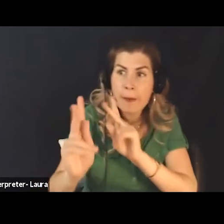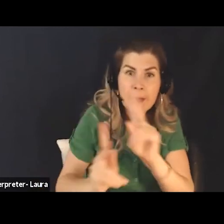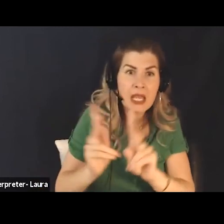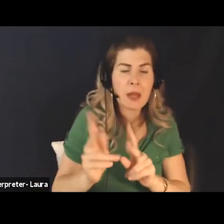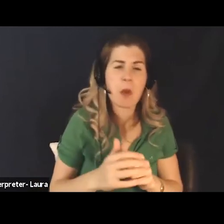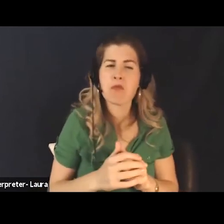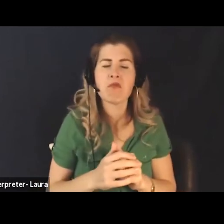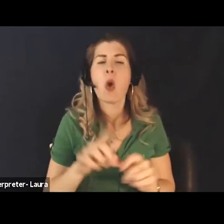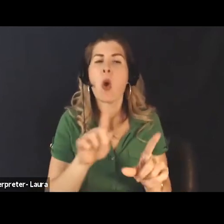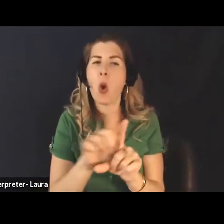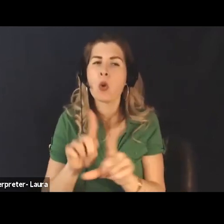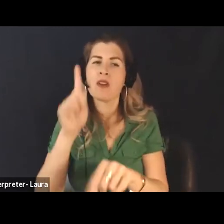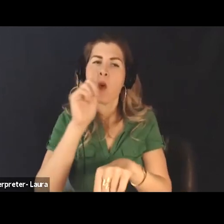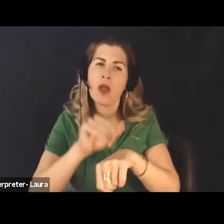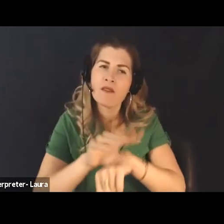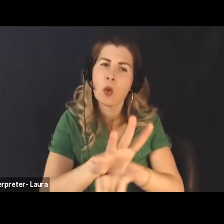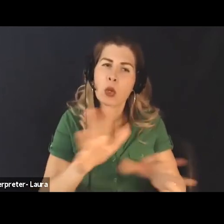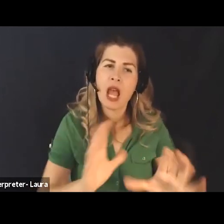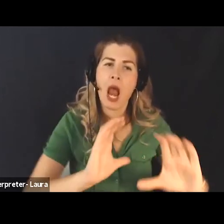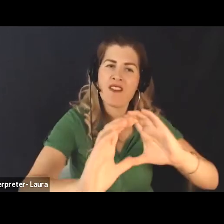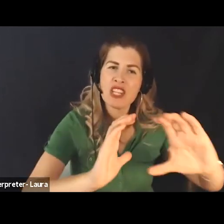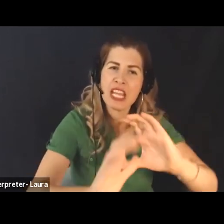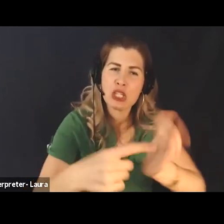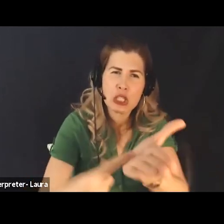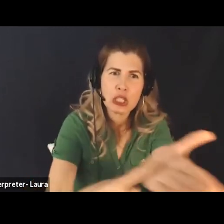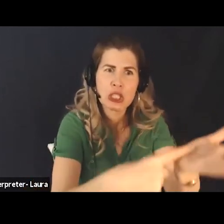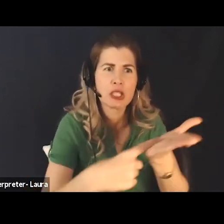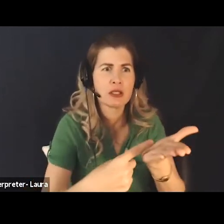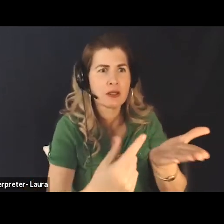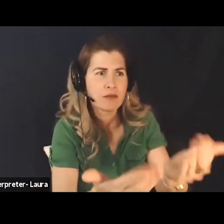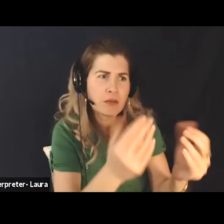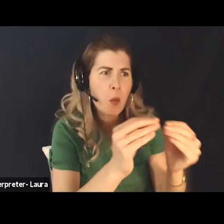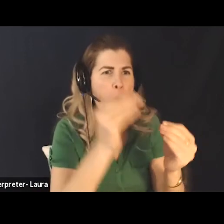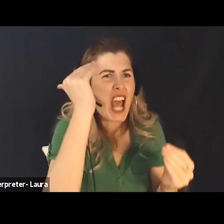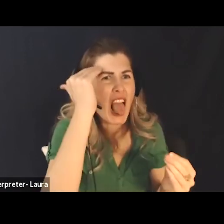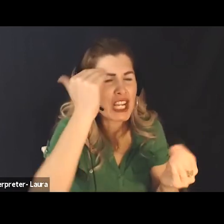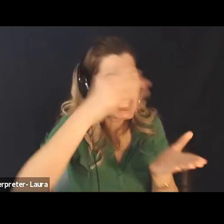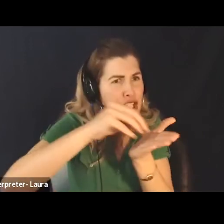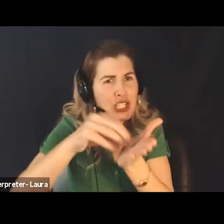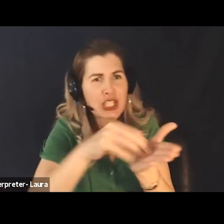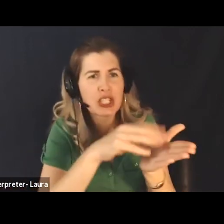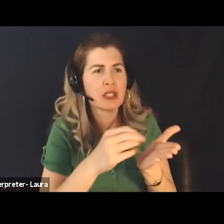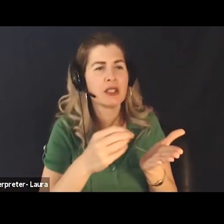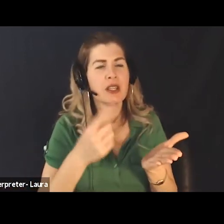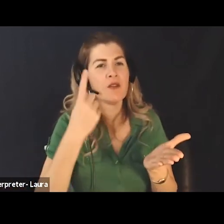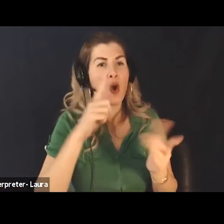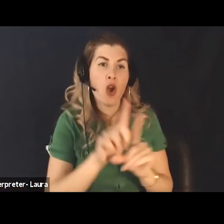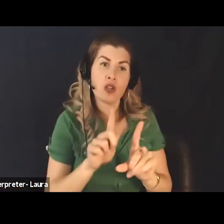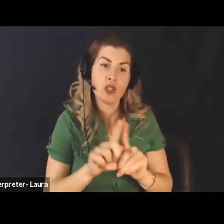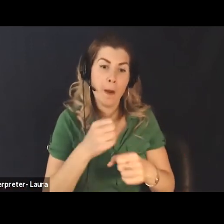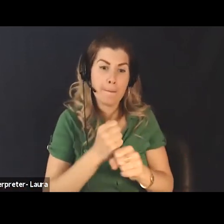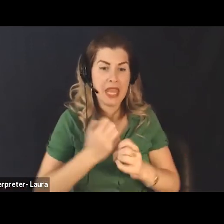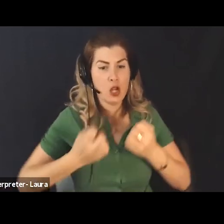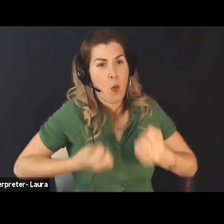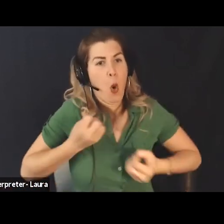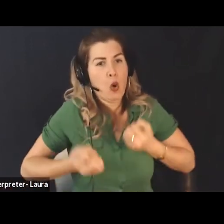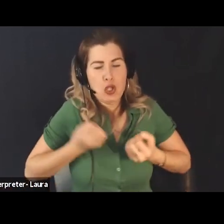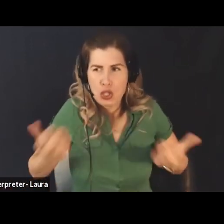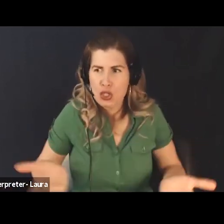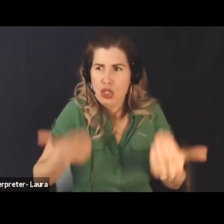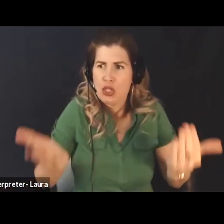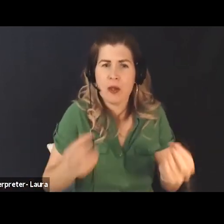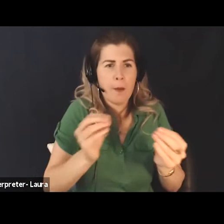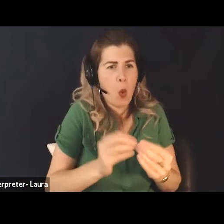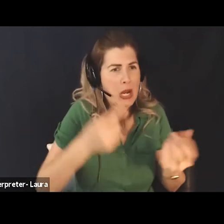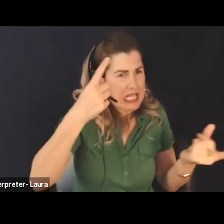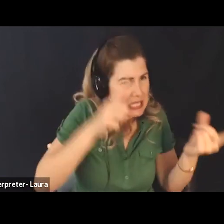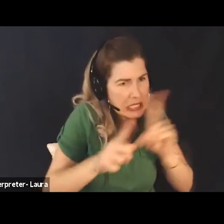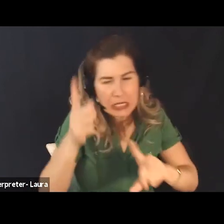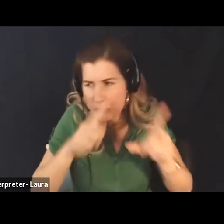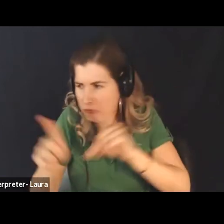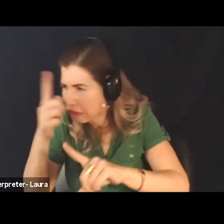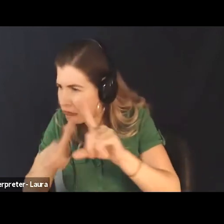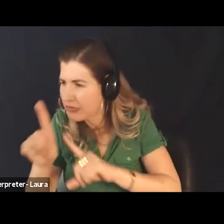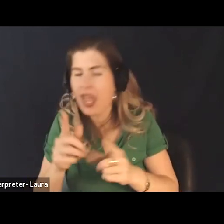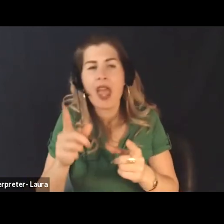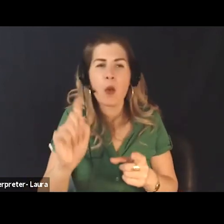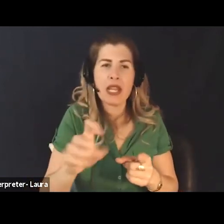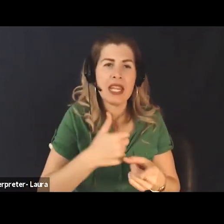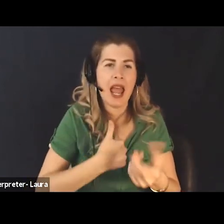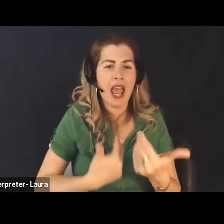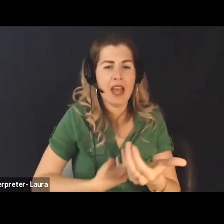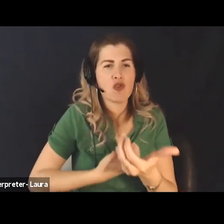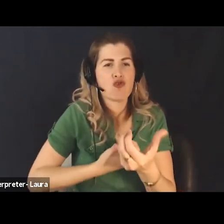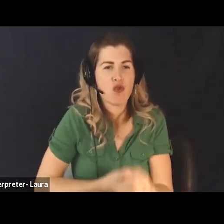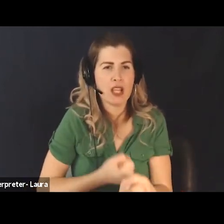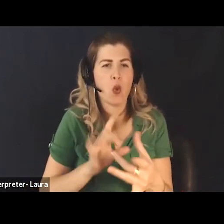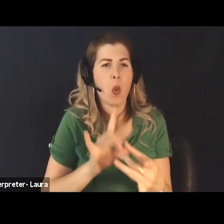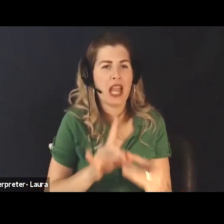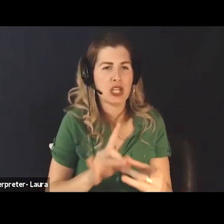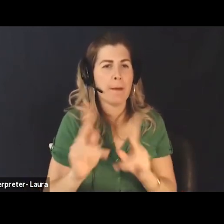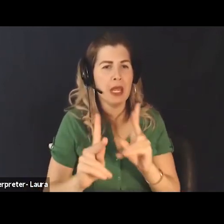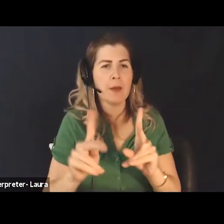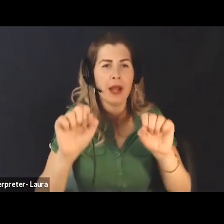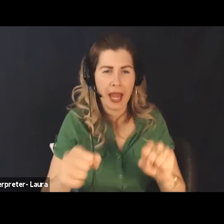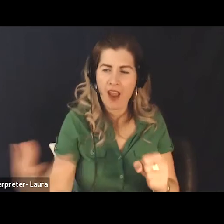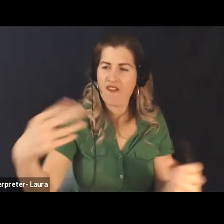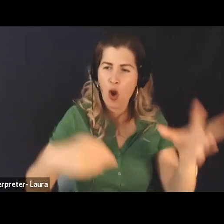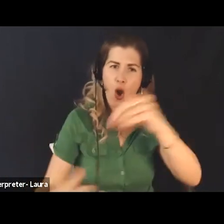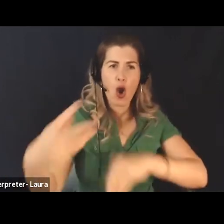It's also about shaping a conversation among many to create focus to generate knowledge resources to do the emotional work of creating the conditions of consensus and building trust relationships so that people believe that by engaging in this more collective